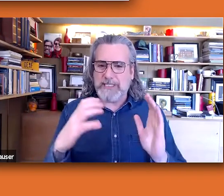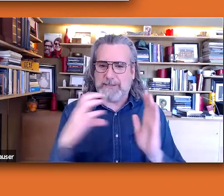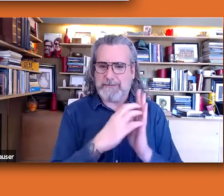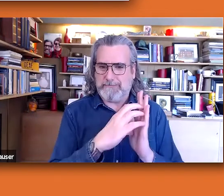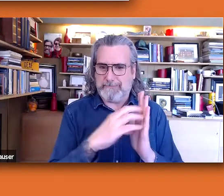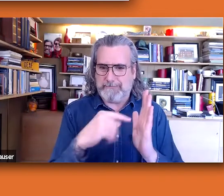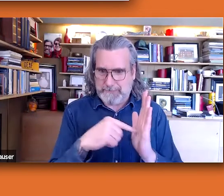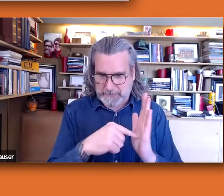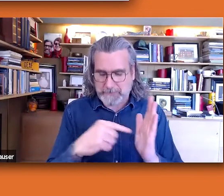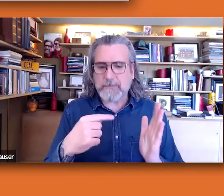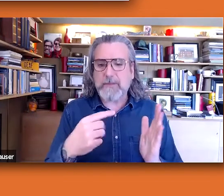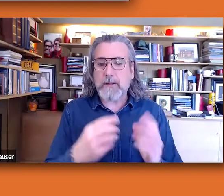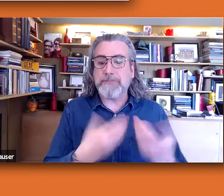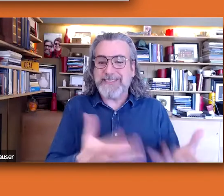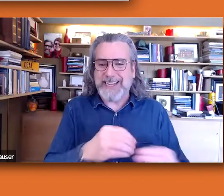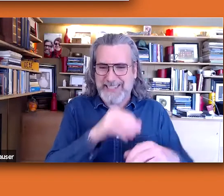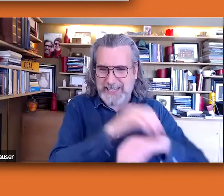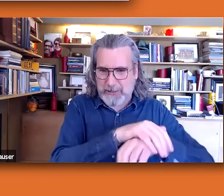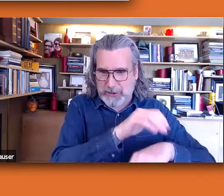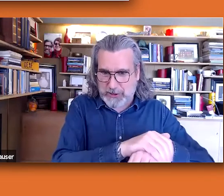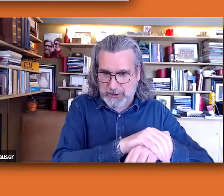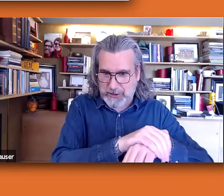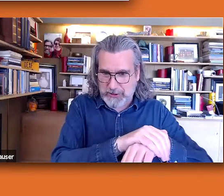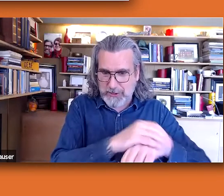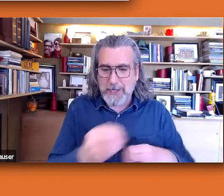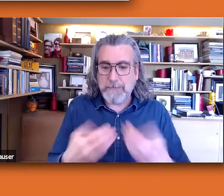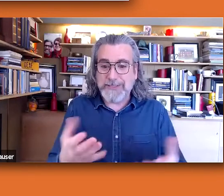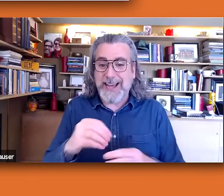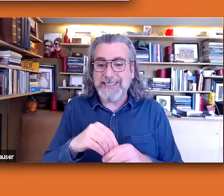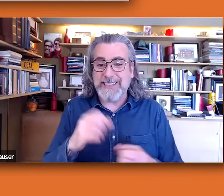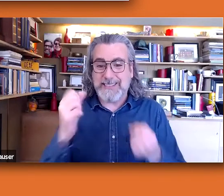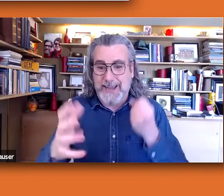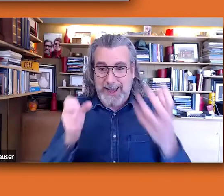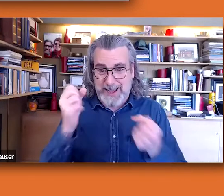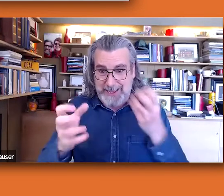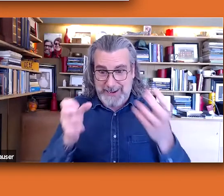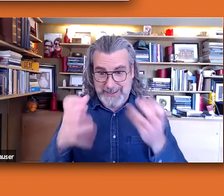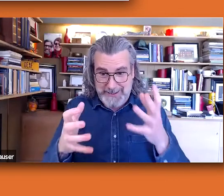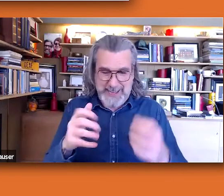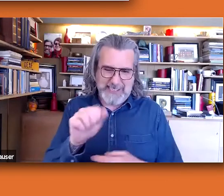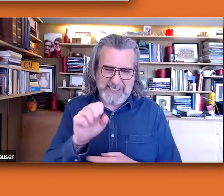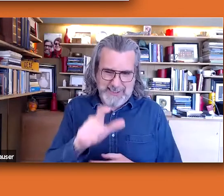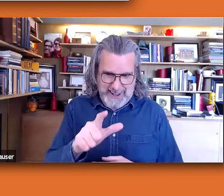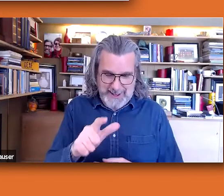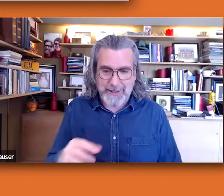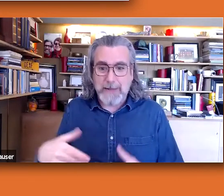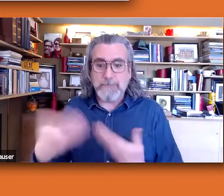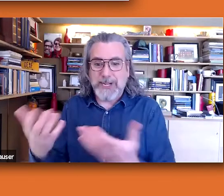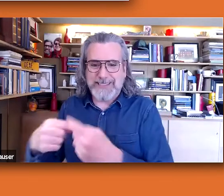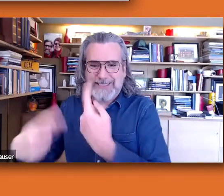So, I had a story that I provided to participants in English, and then I also signed it to them in ASL,